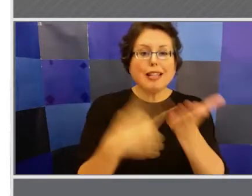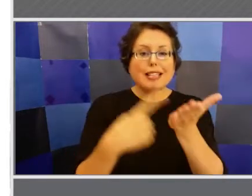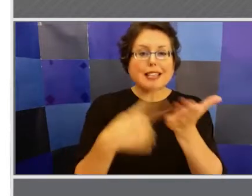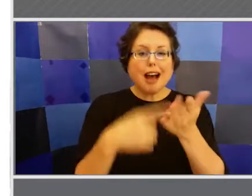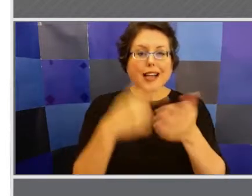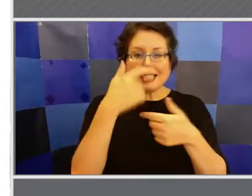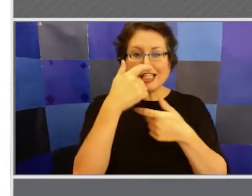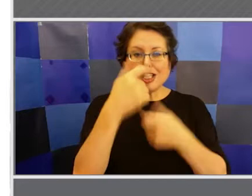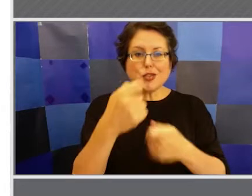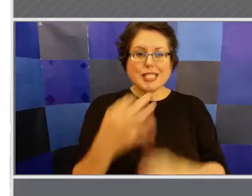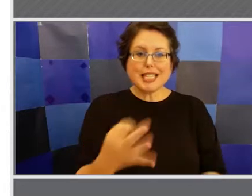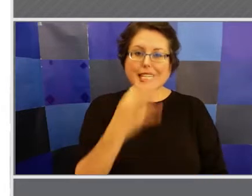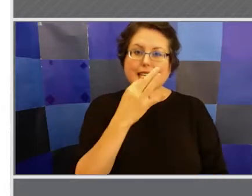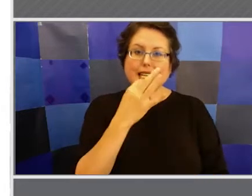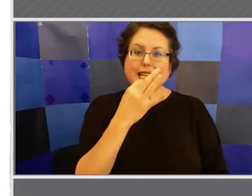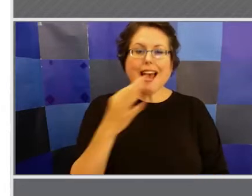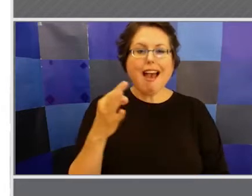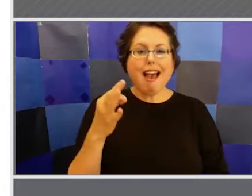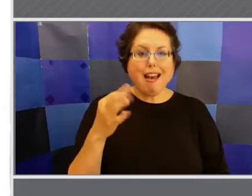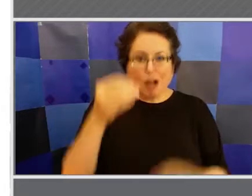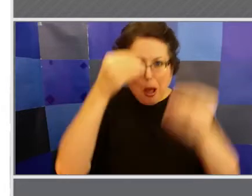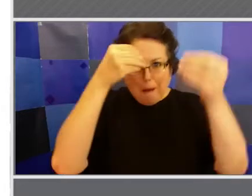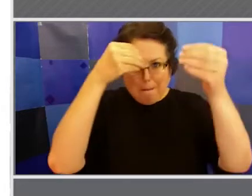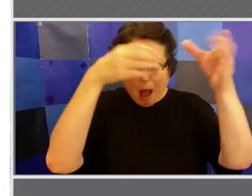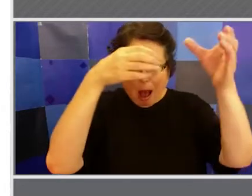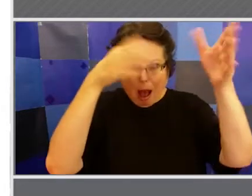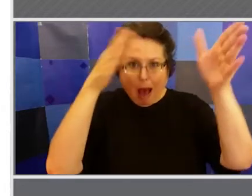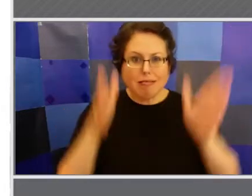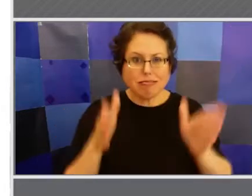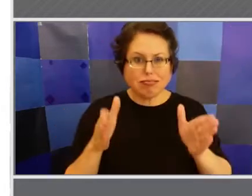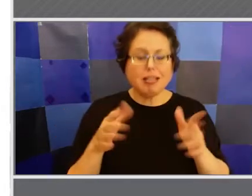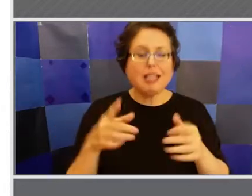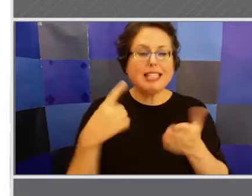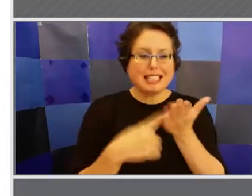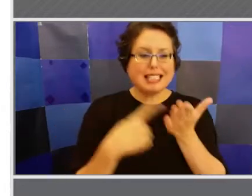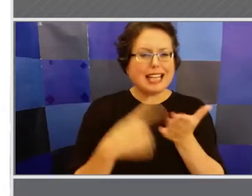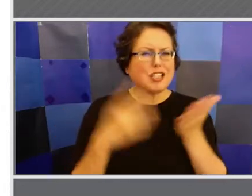We're going to give a short presentation on what the capital budget is and how it's made.